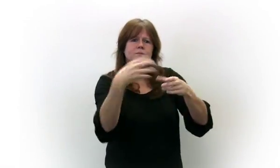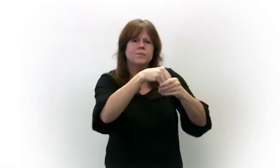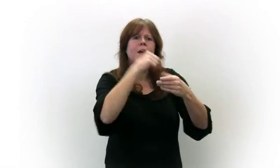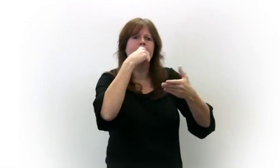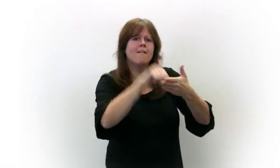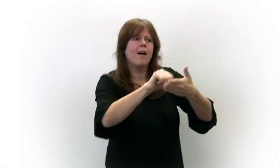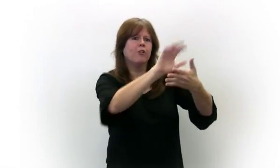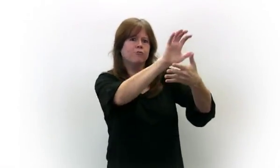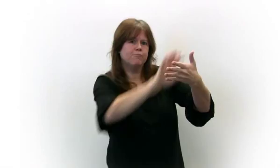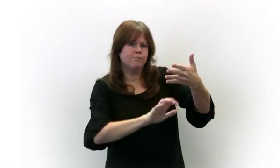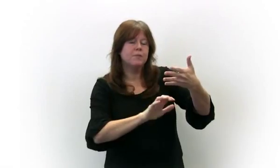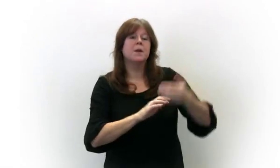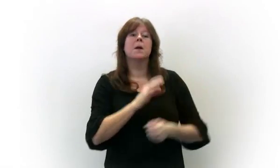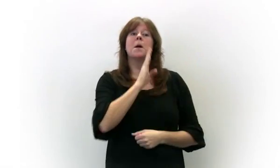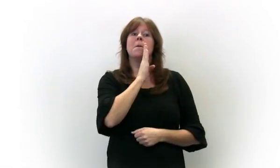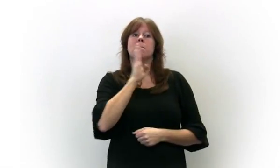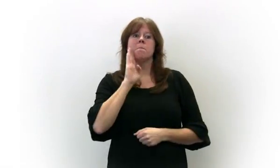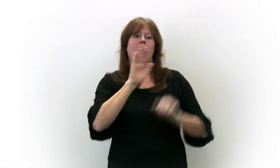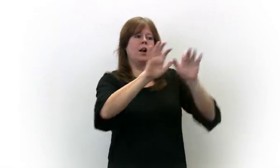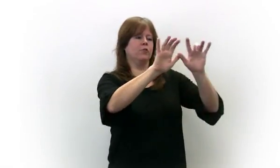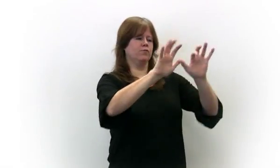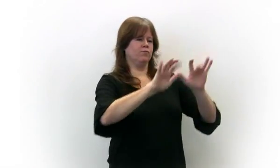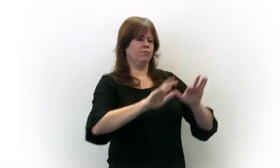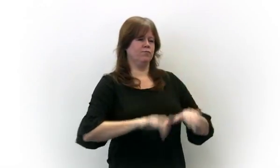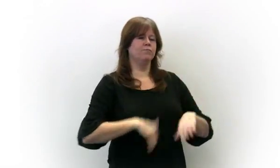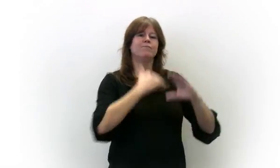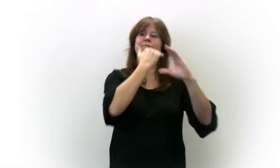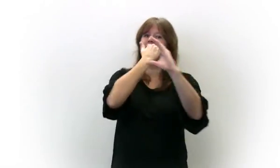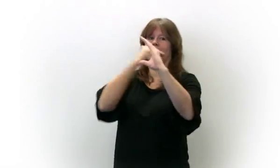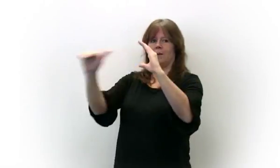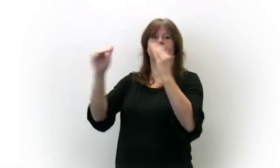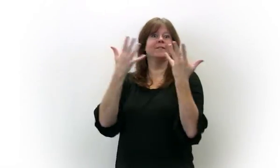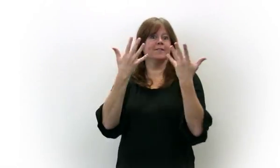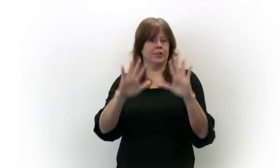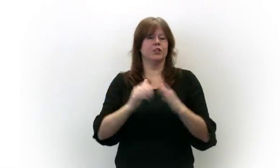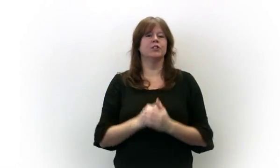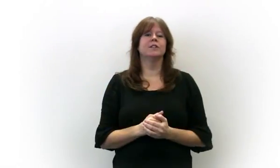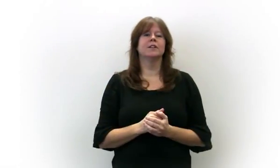go into the letter, drafted it and sent it off.